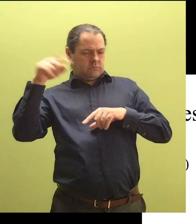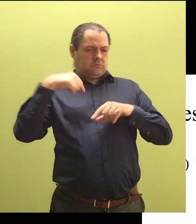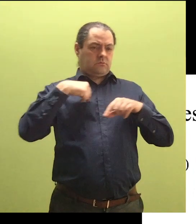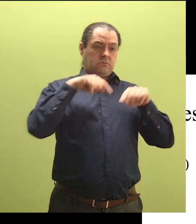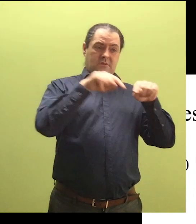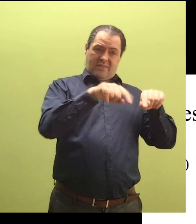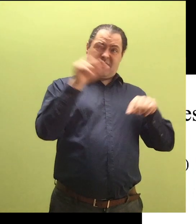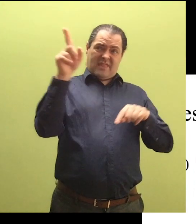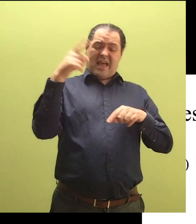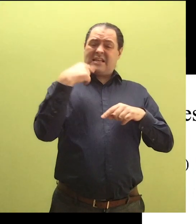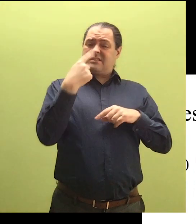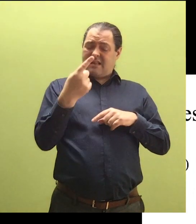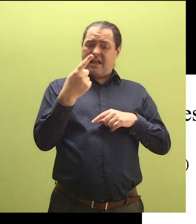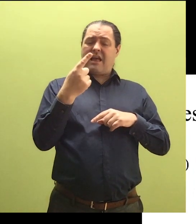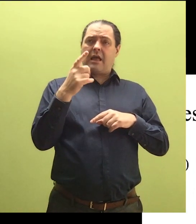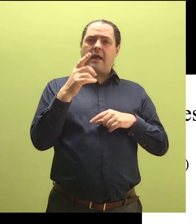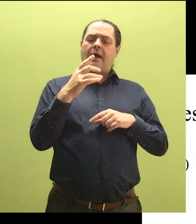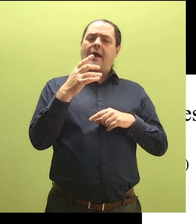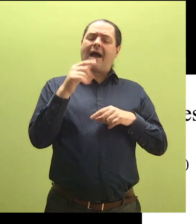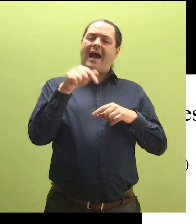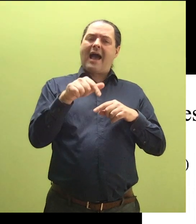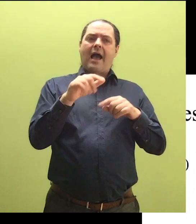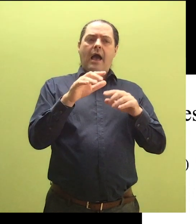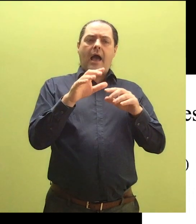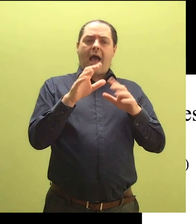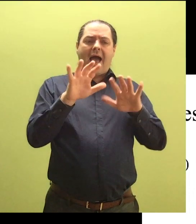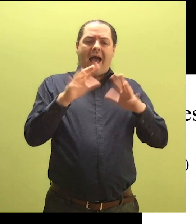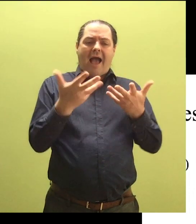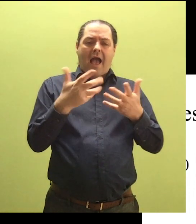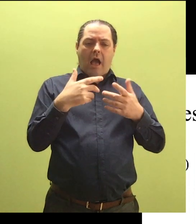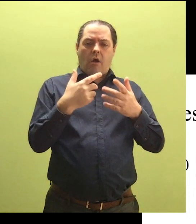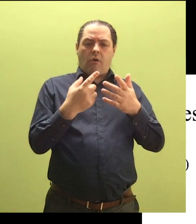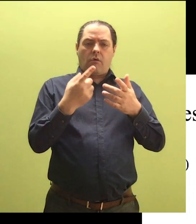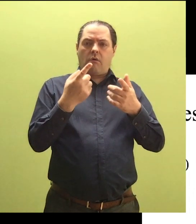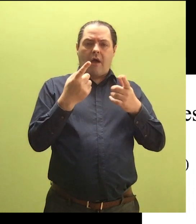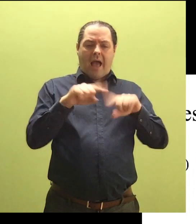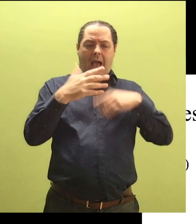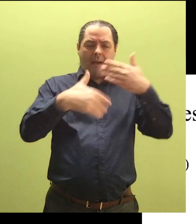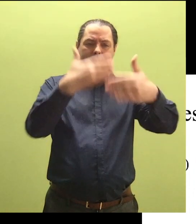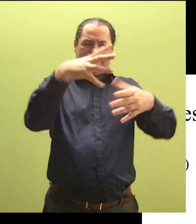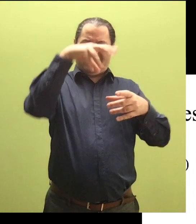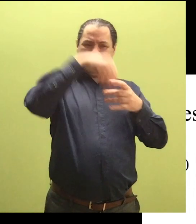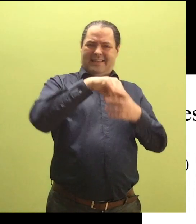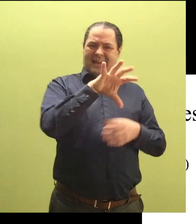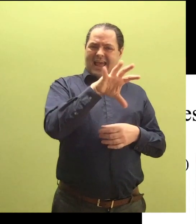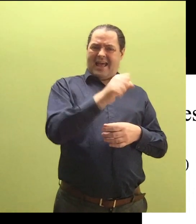explanation is that this is because the manner of the causing event is already encoded in the handling classifier